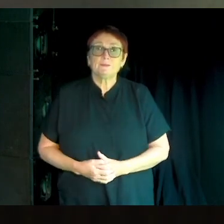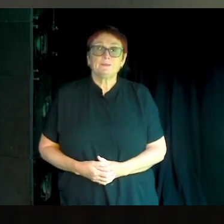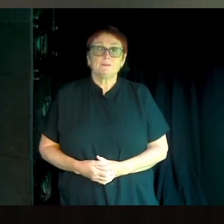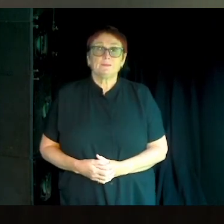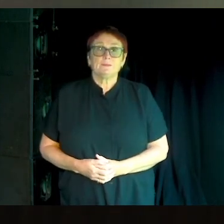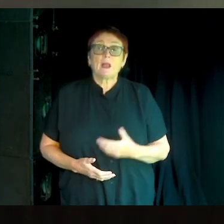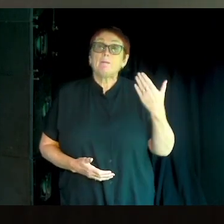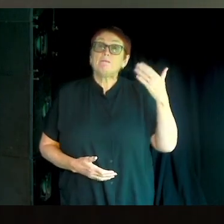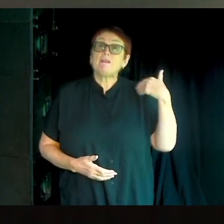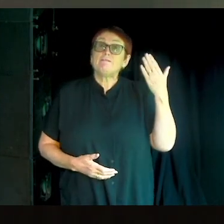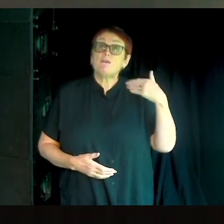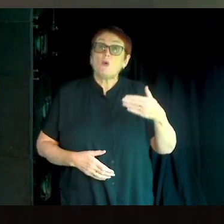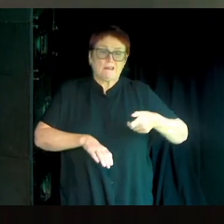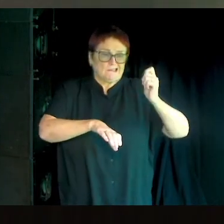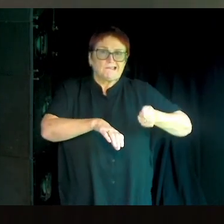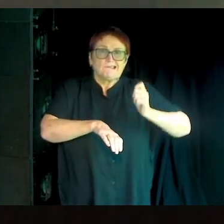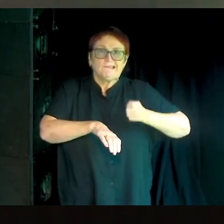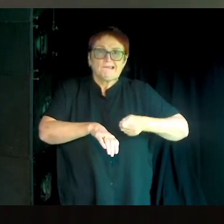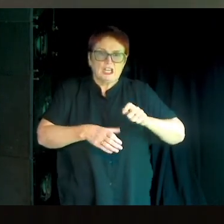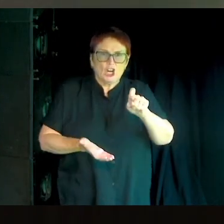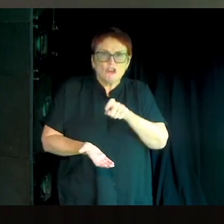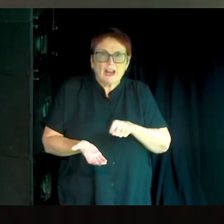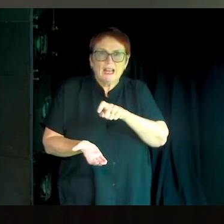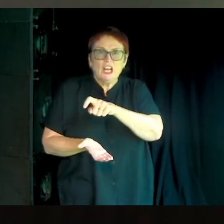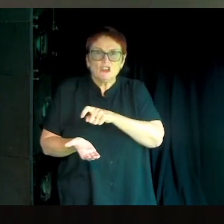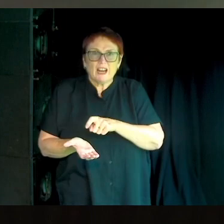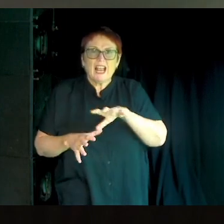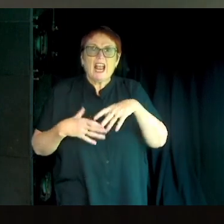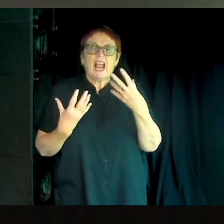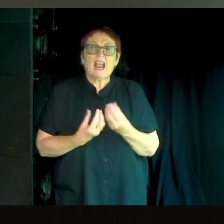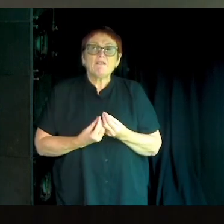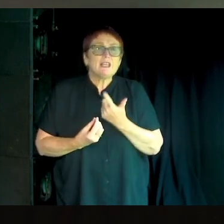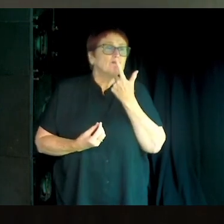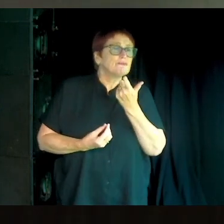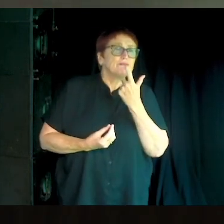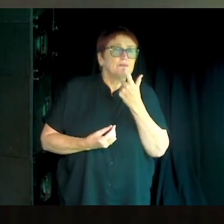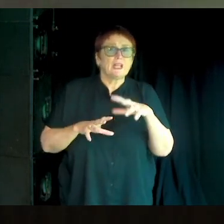all the shells the juice the stock everything all these beautiful spices will go inside the